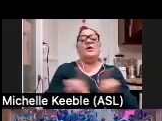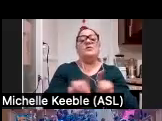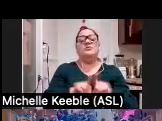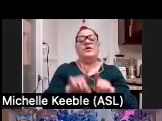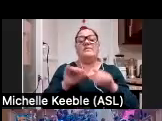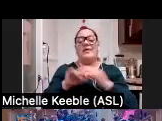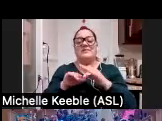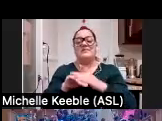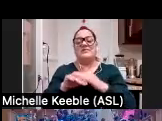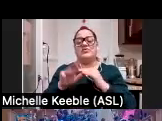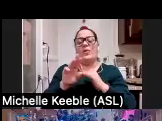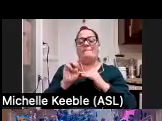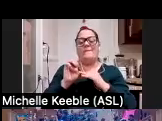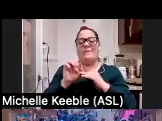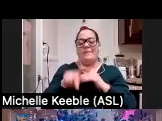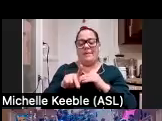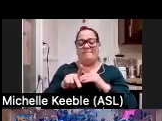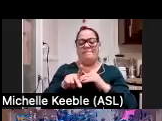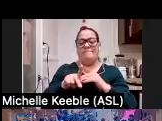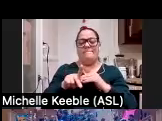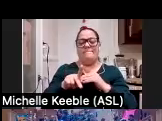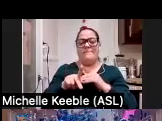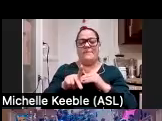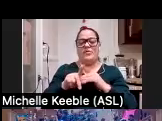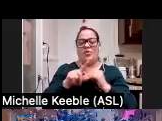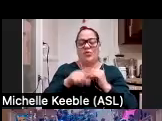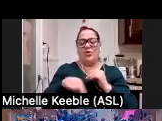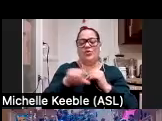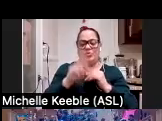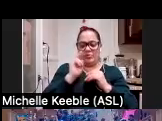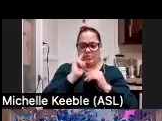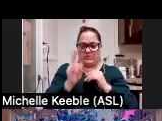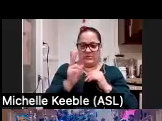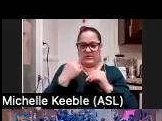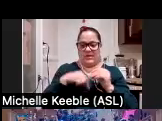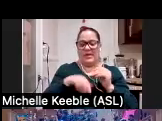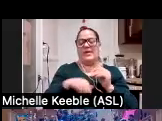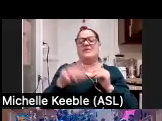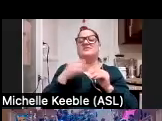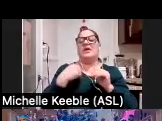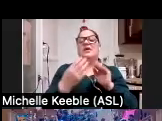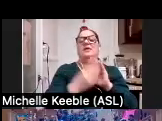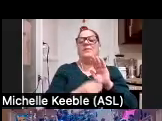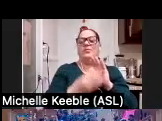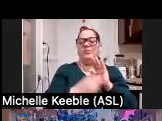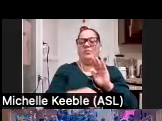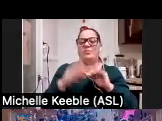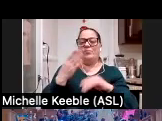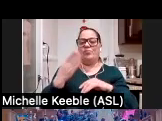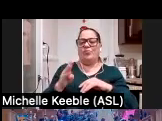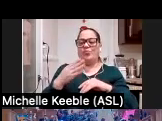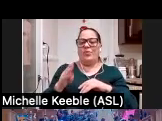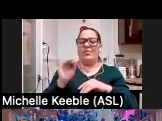a map. So what you guys basically seen as a blueprint um that blueprint was shared